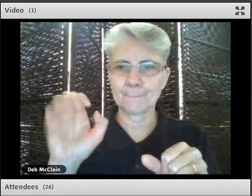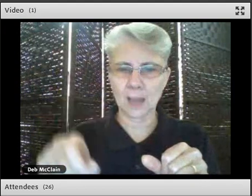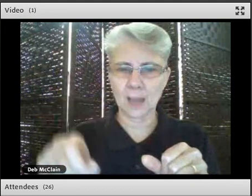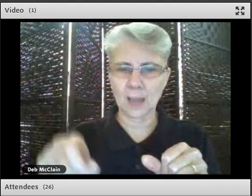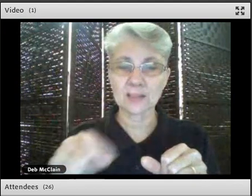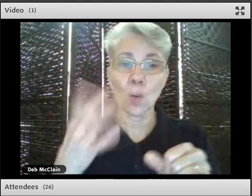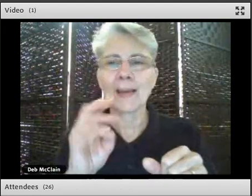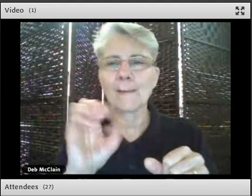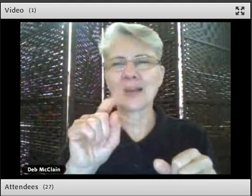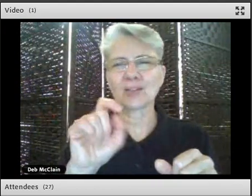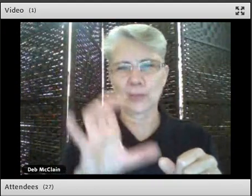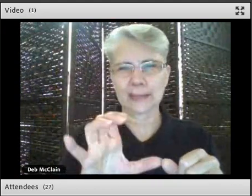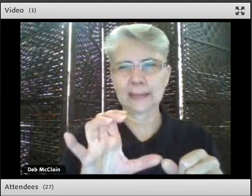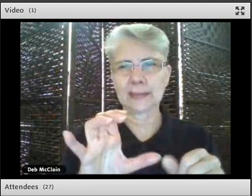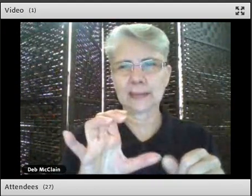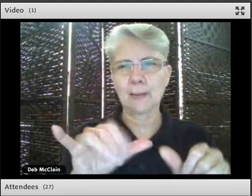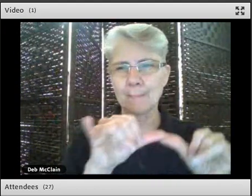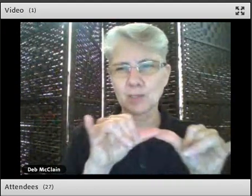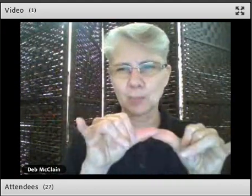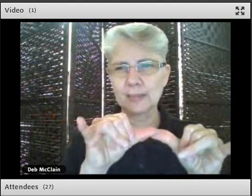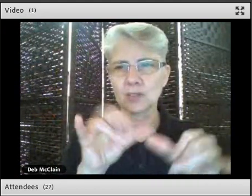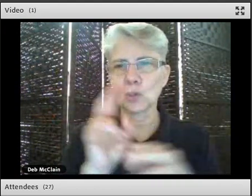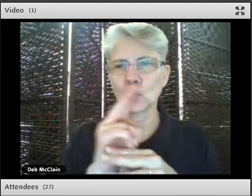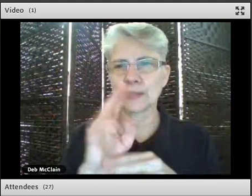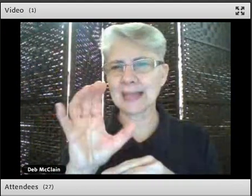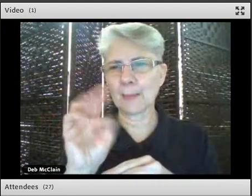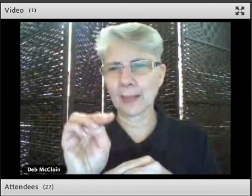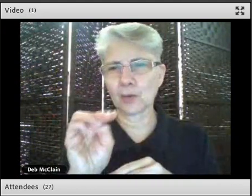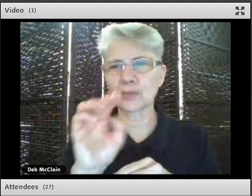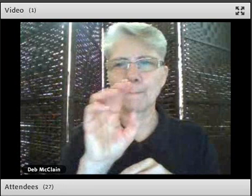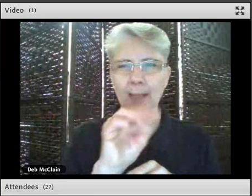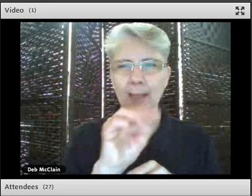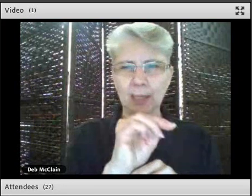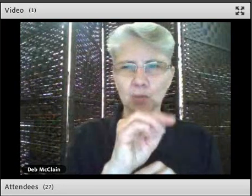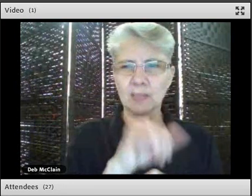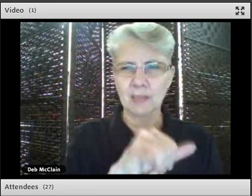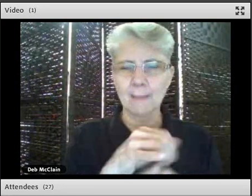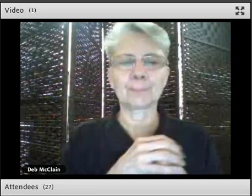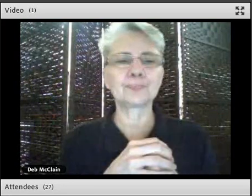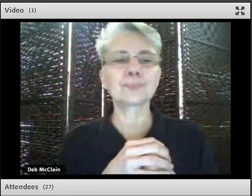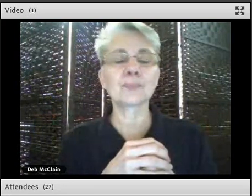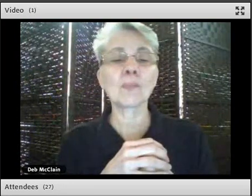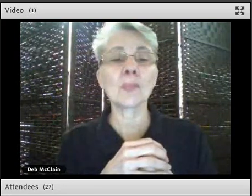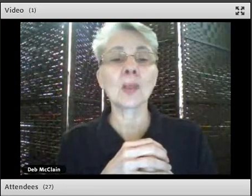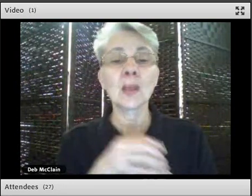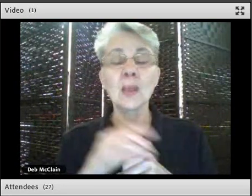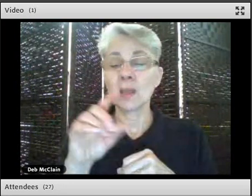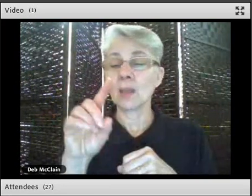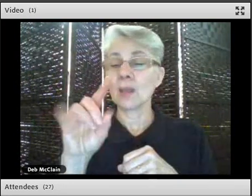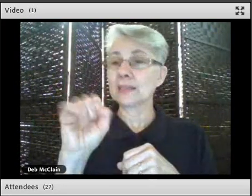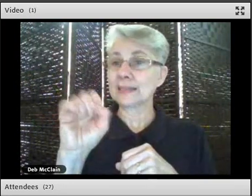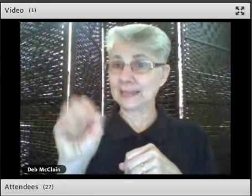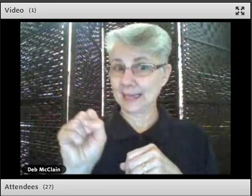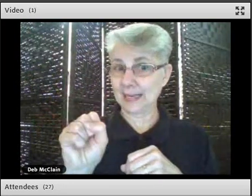Discs, however, which are 12 centimeters in diameter, and you can, of course, use those,